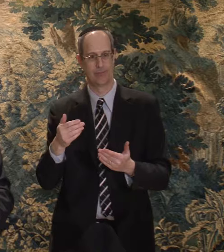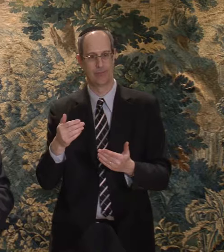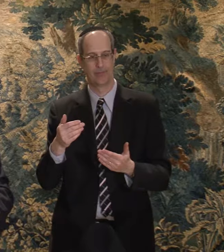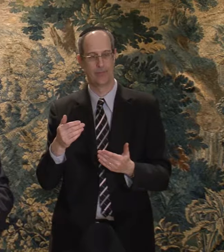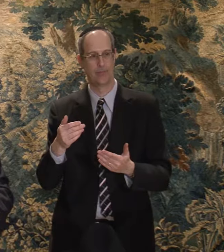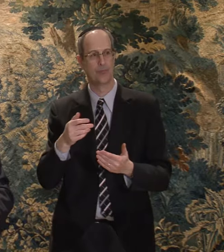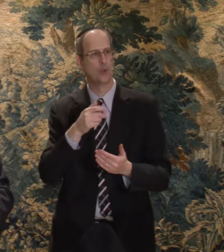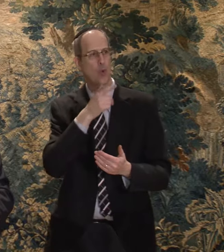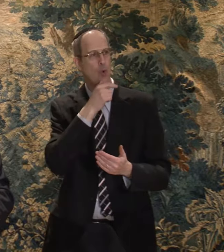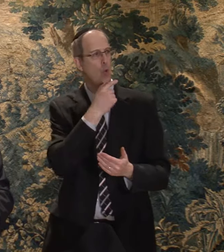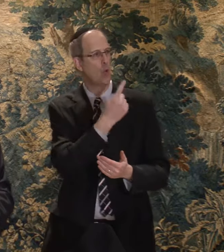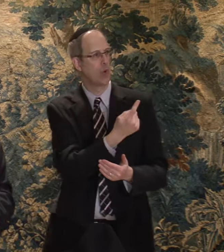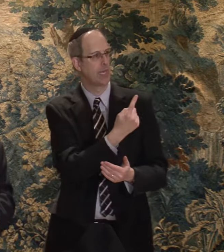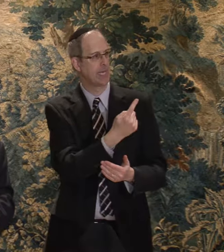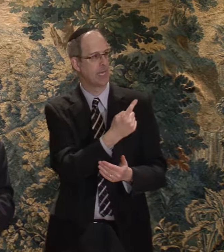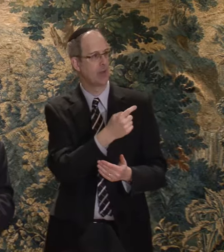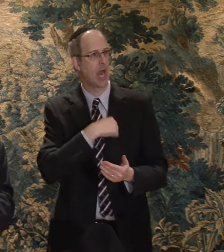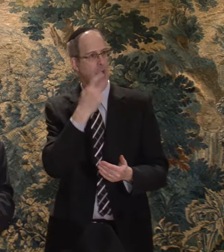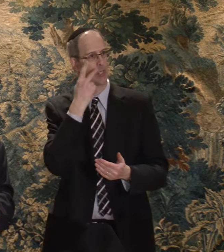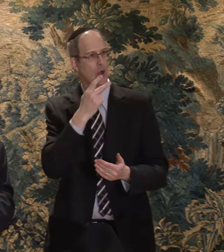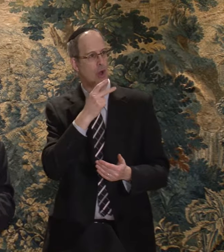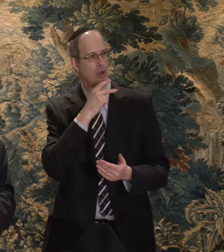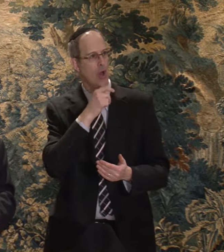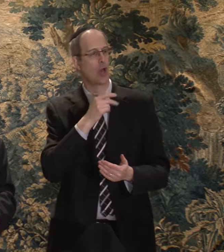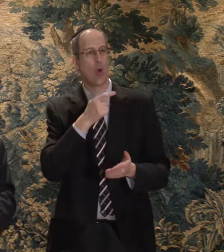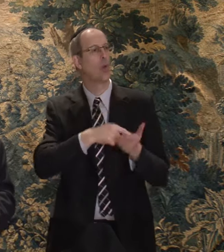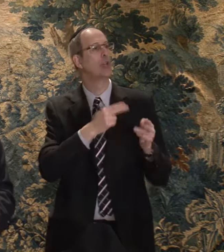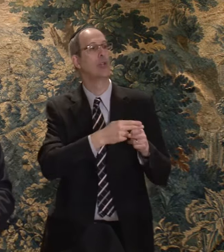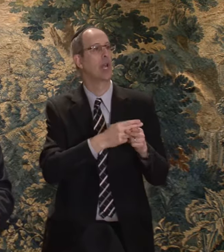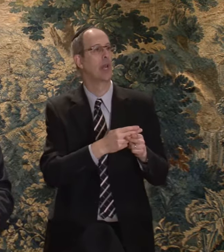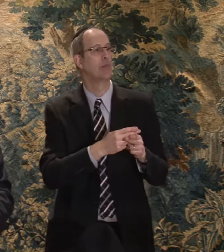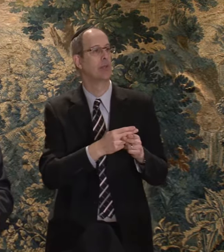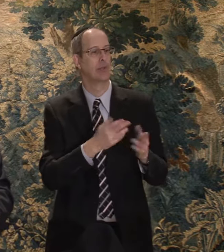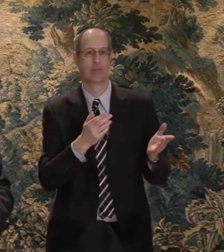person here tonight that I saw that I didn't ask their name not one you know